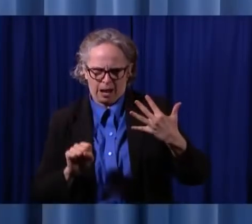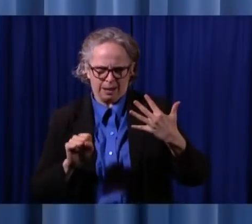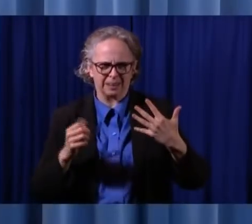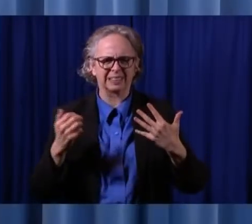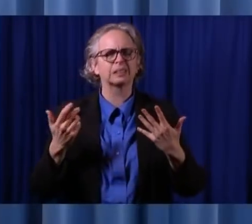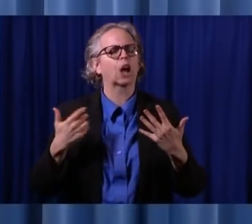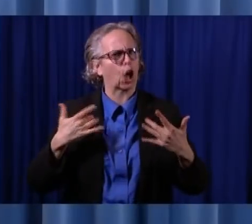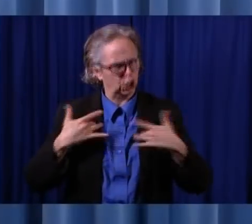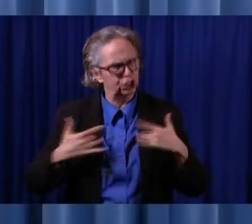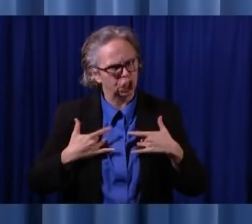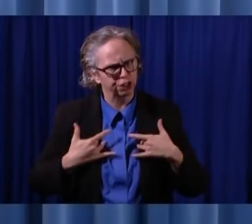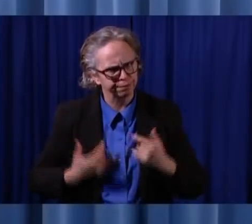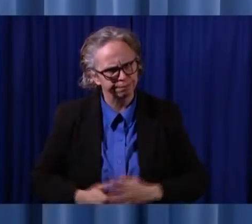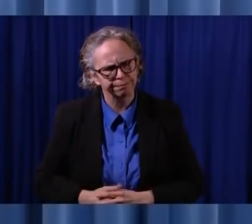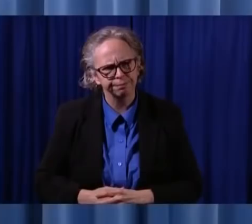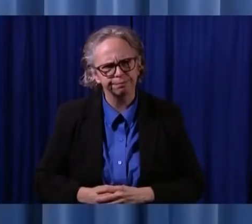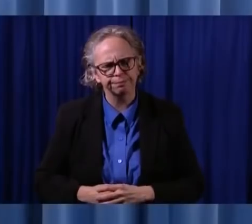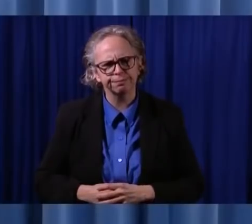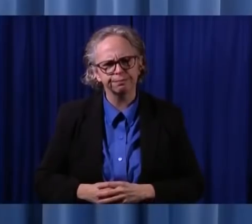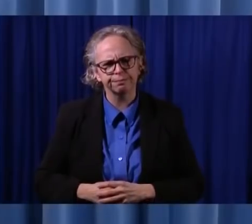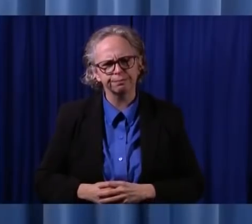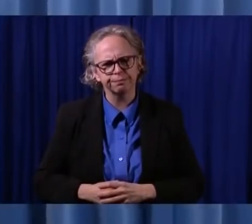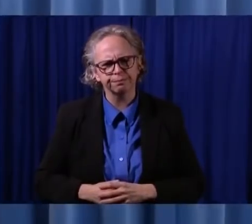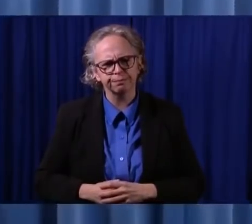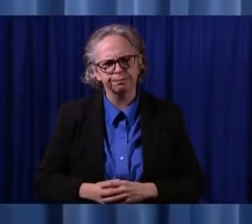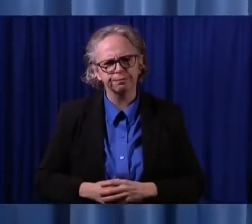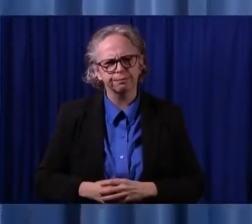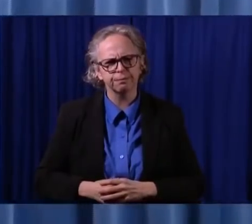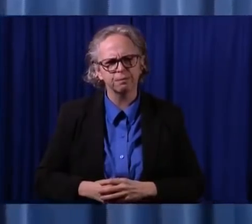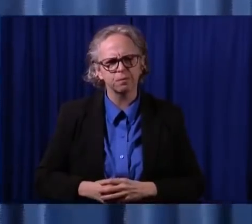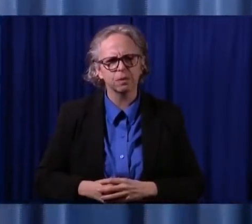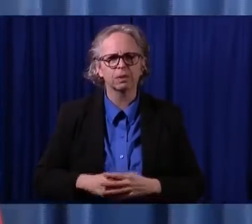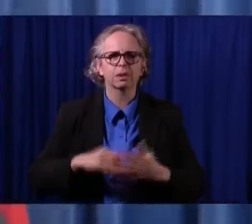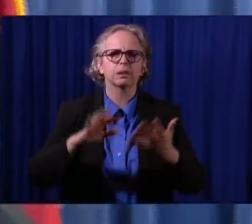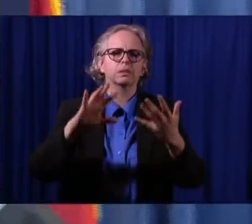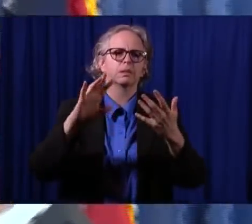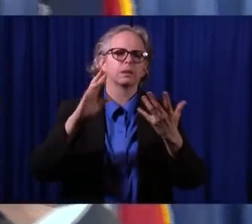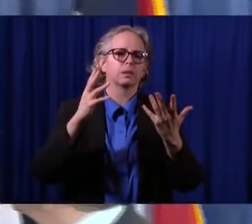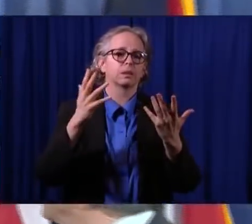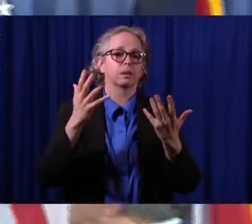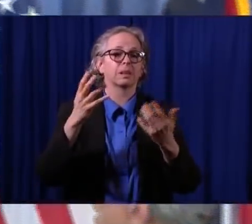THAT ARE WORRISOME. TREND LINES THAT WE ARE SEEING IN THESE FIVE COUNTIES ARE WORRISOME,